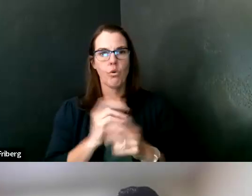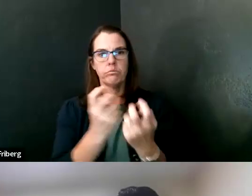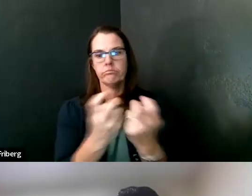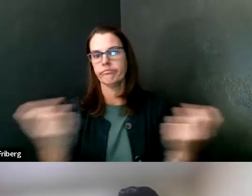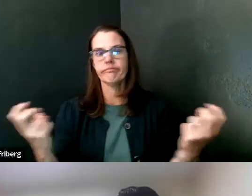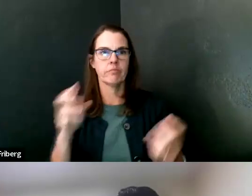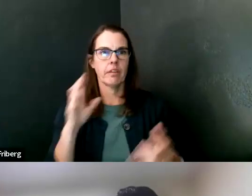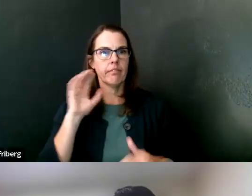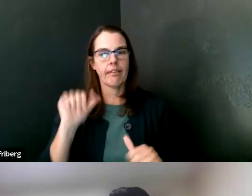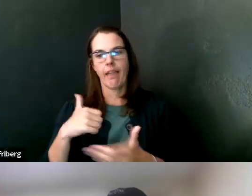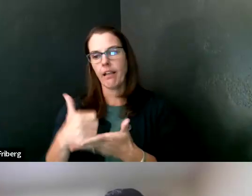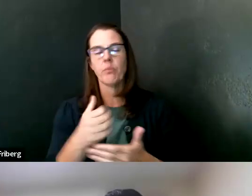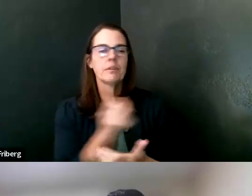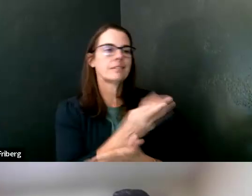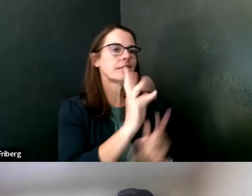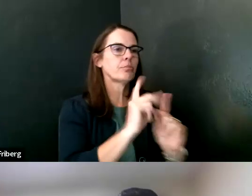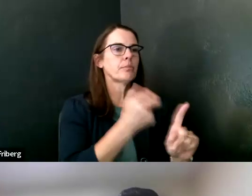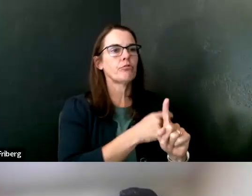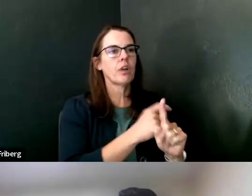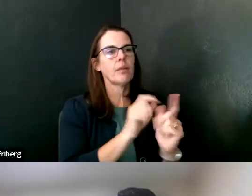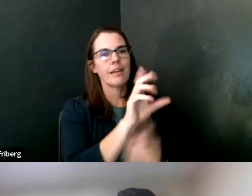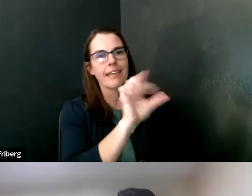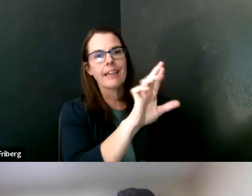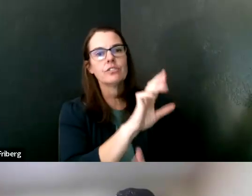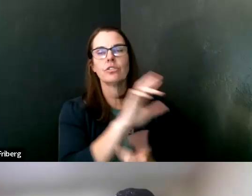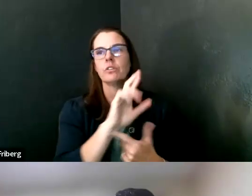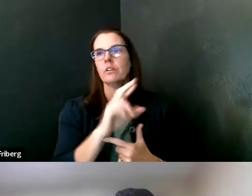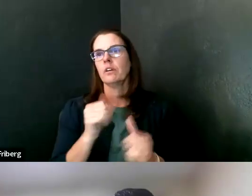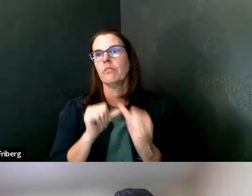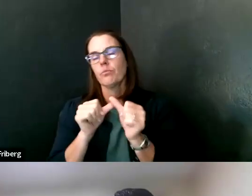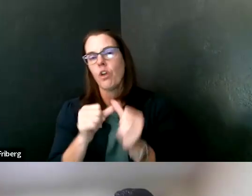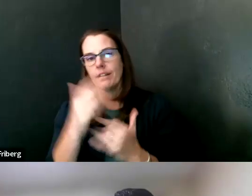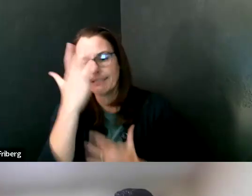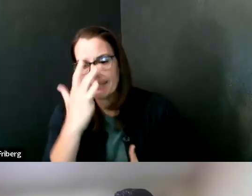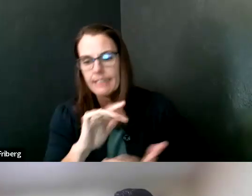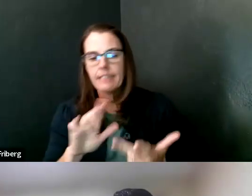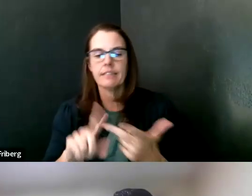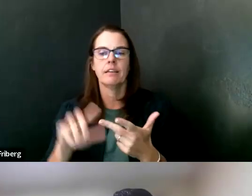several from cancer, several from chronic disease, several from immune, you know, autoimmune,